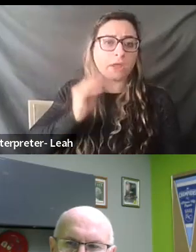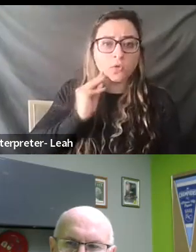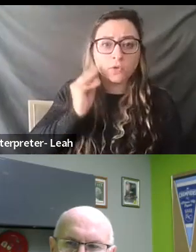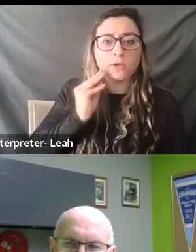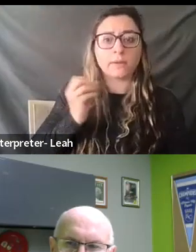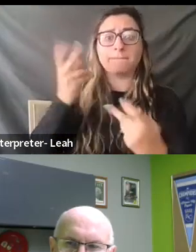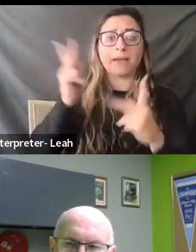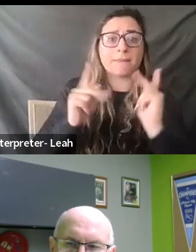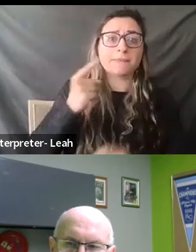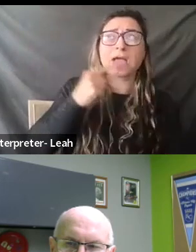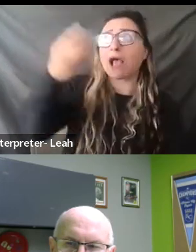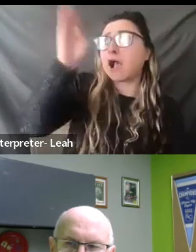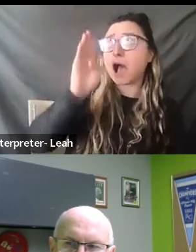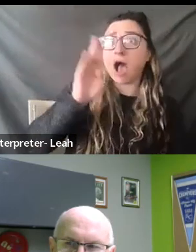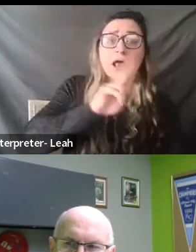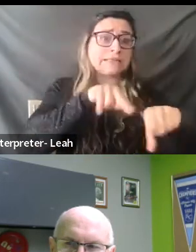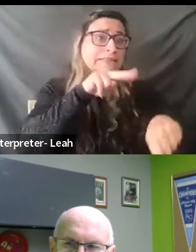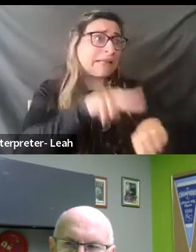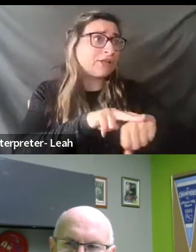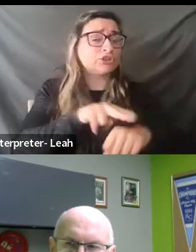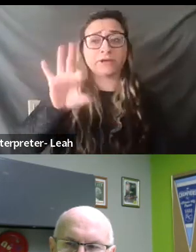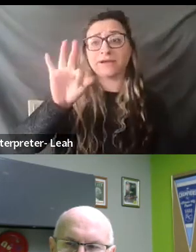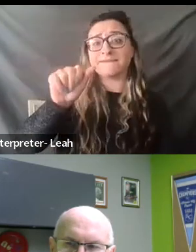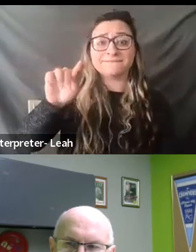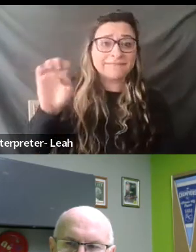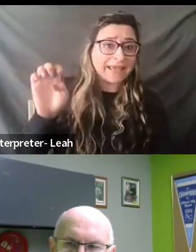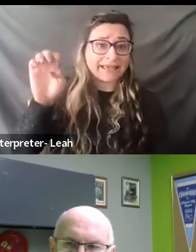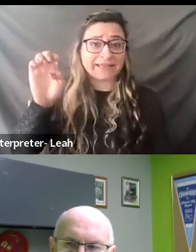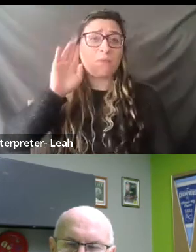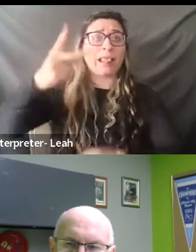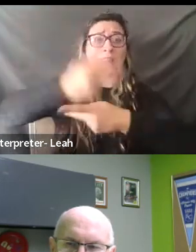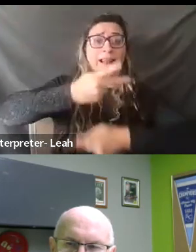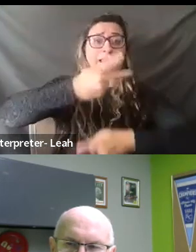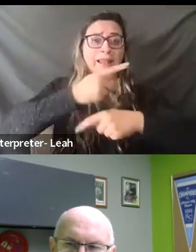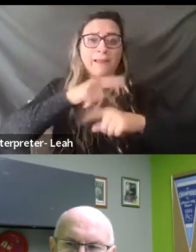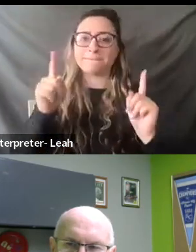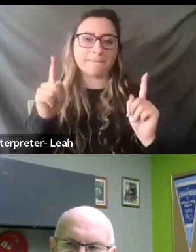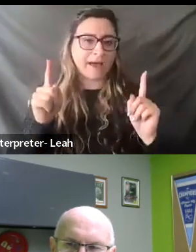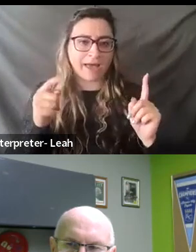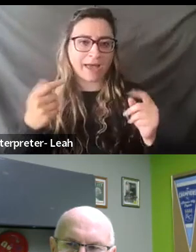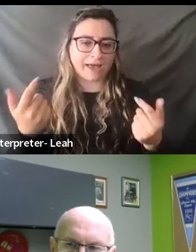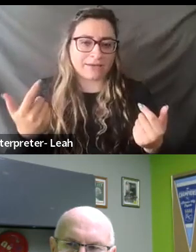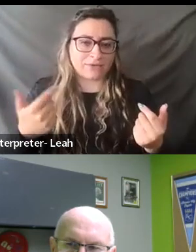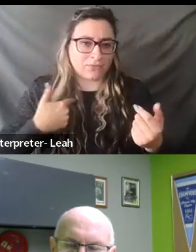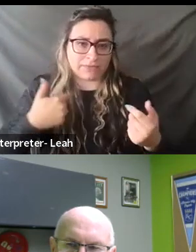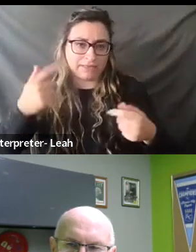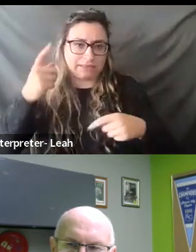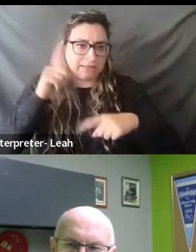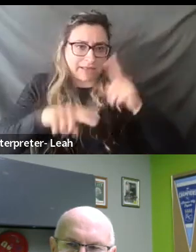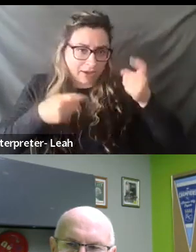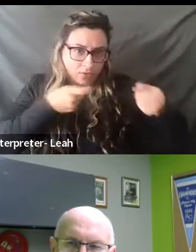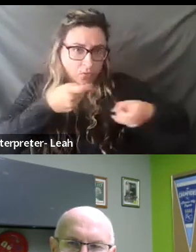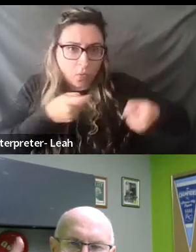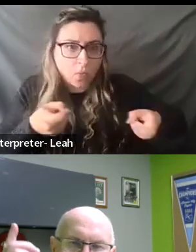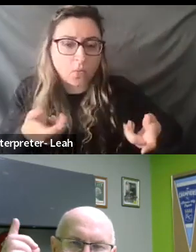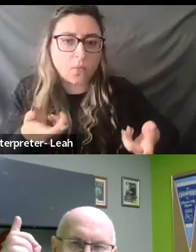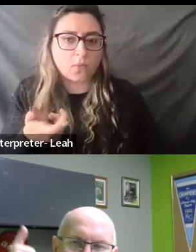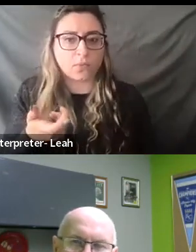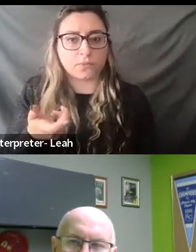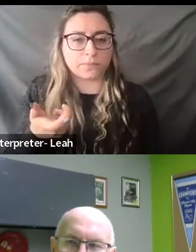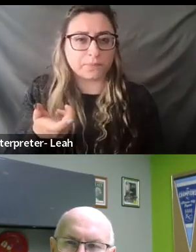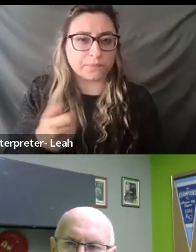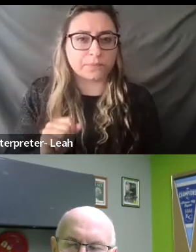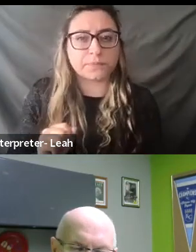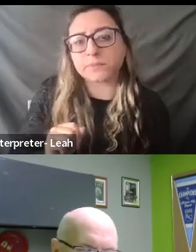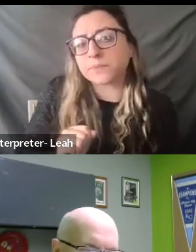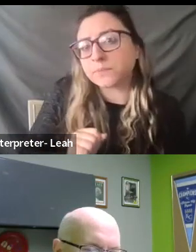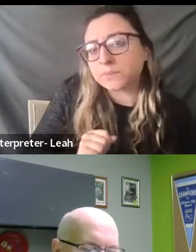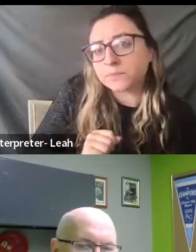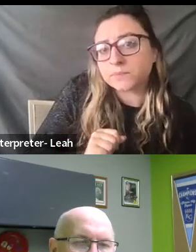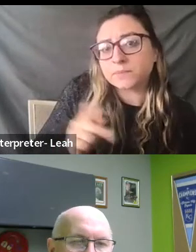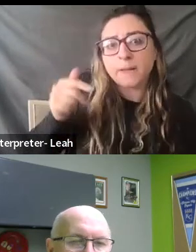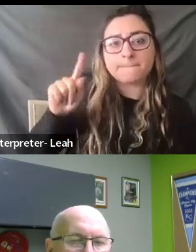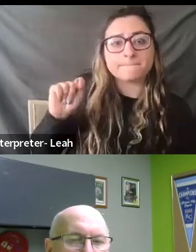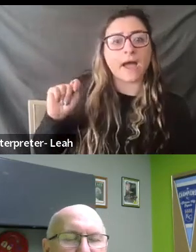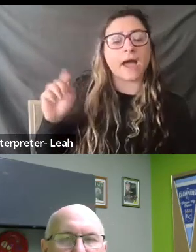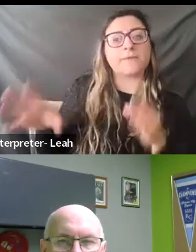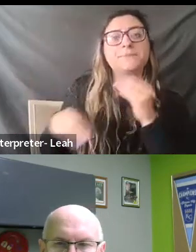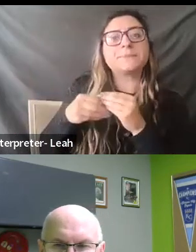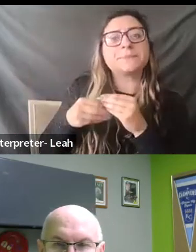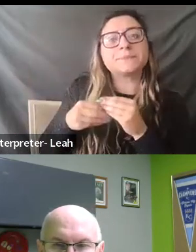And I think that's, you know, our internalized oppression.